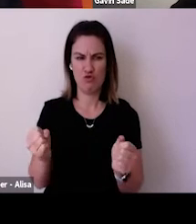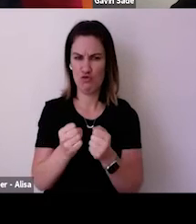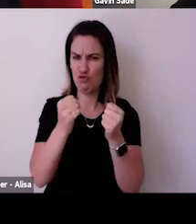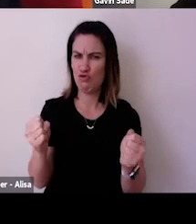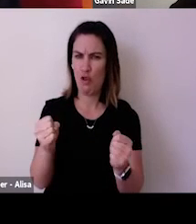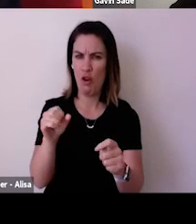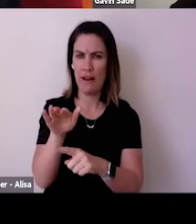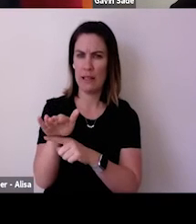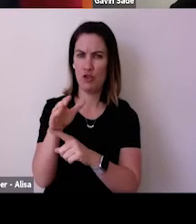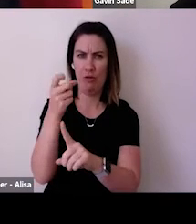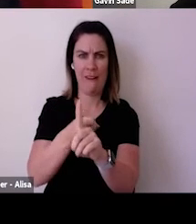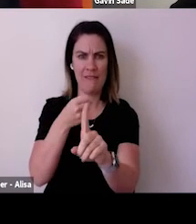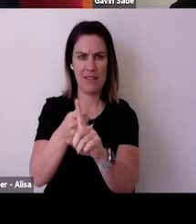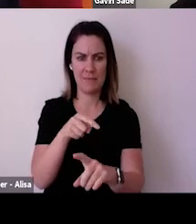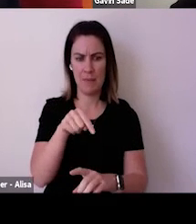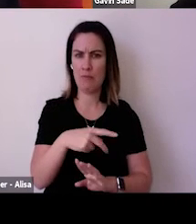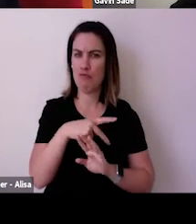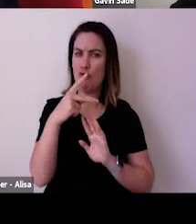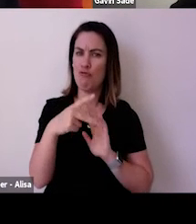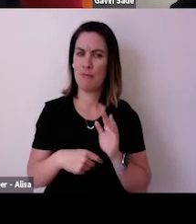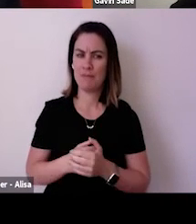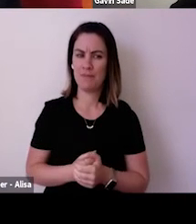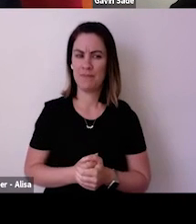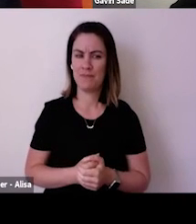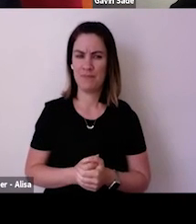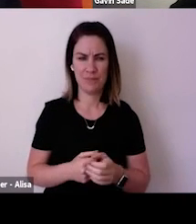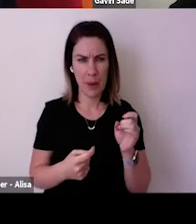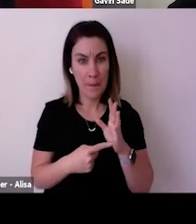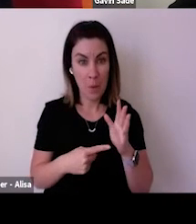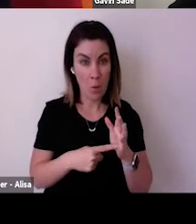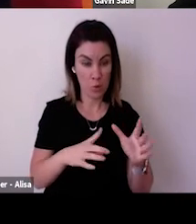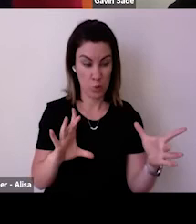this finding relates to the point I just made about the importance of linking the sector to